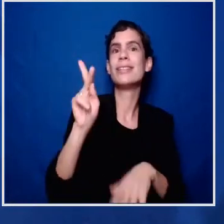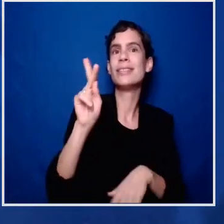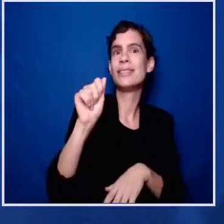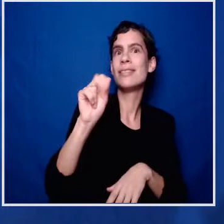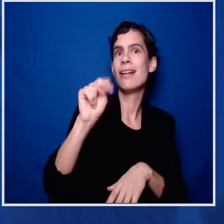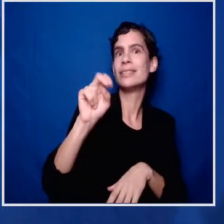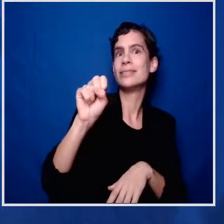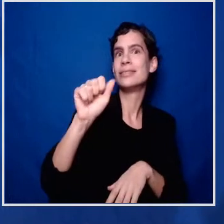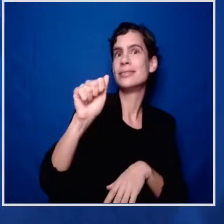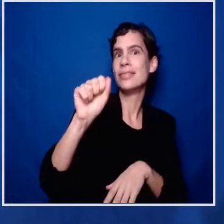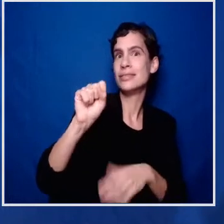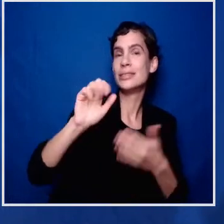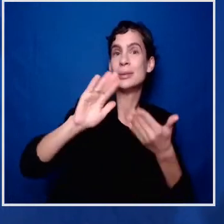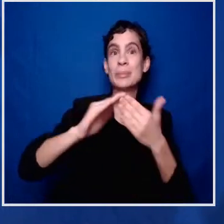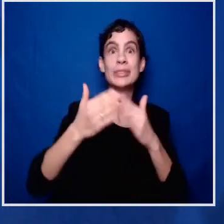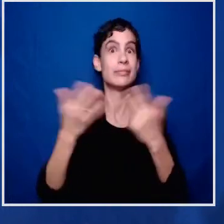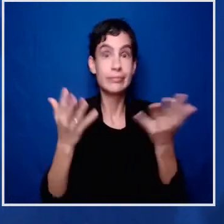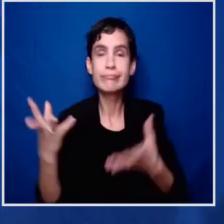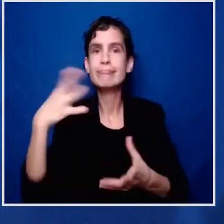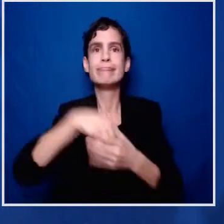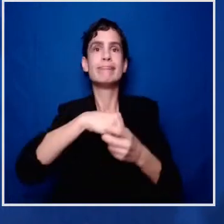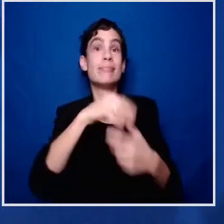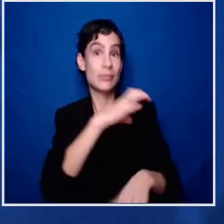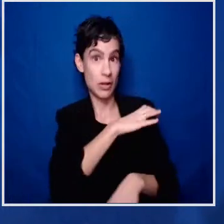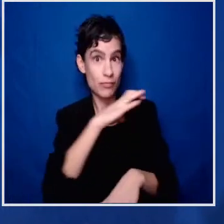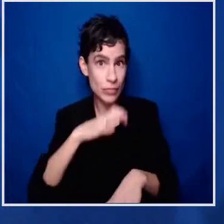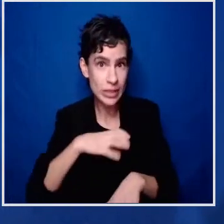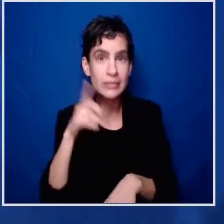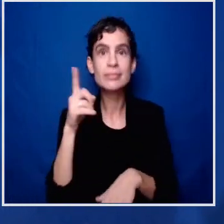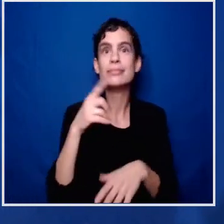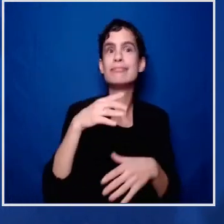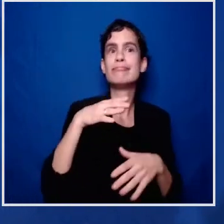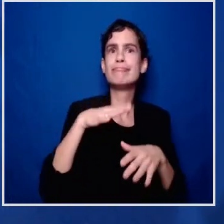SHE SERVES HER KANSAS COMMUNITY IN AND OUT OF THE HALLS OF